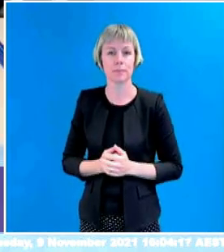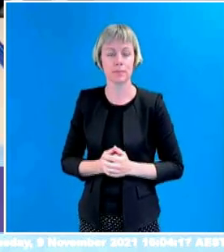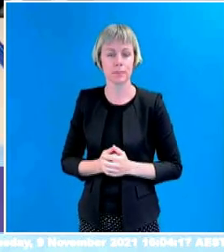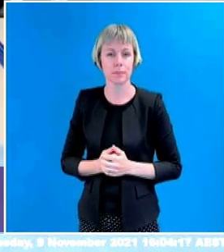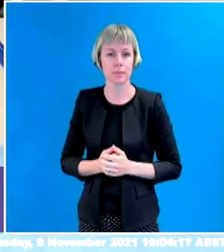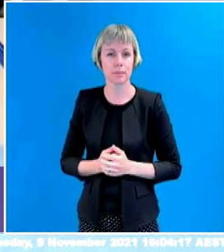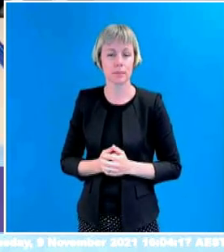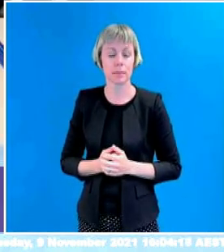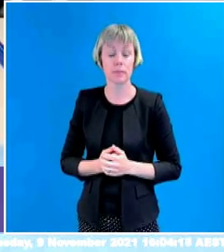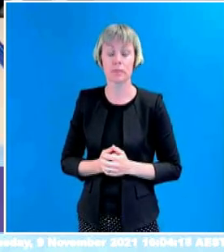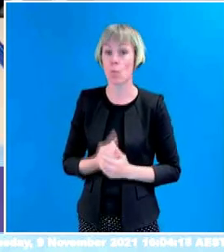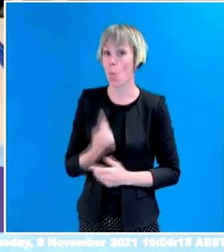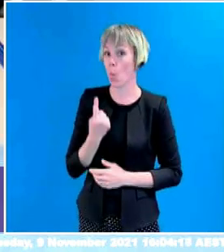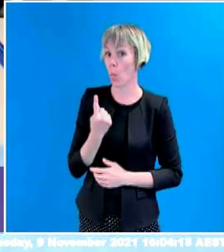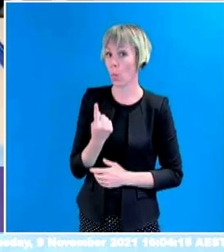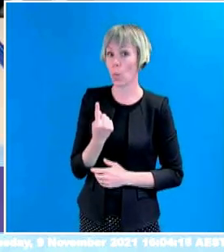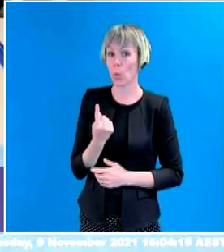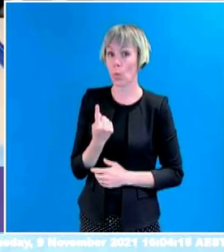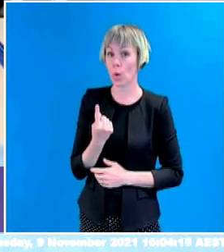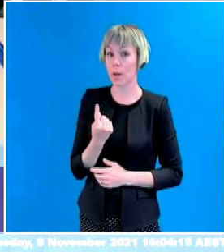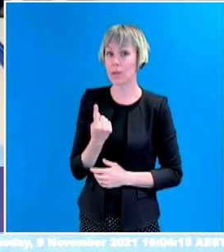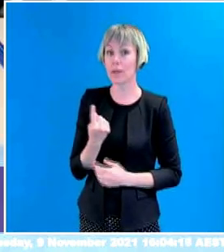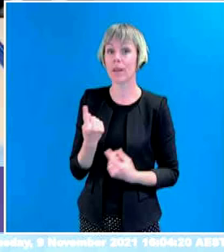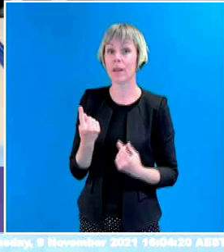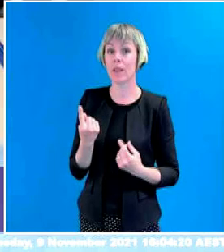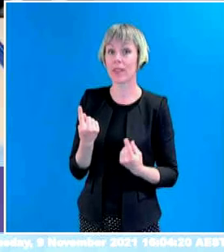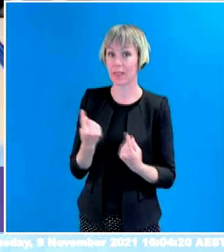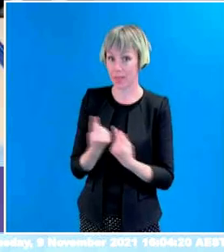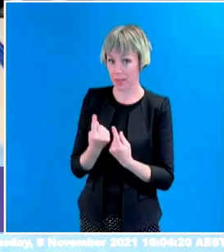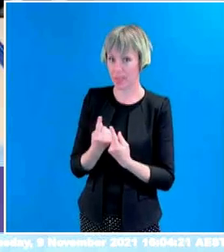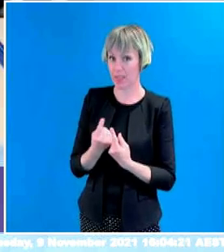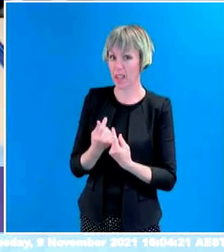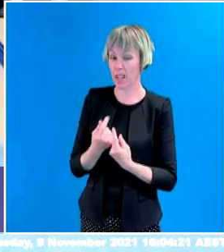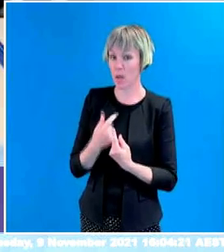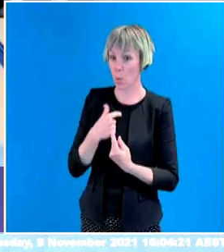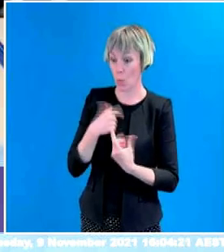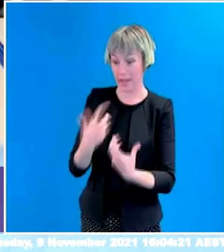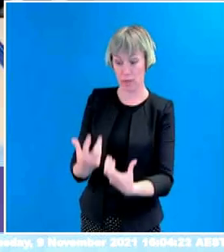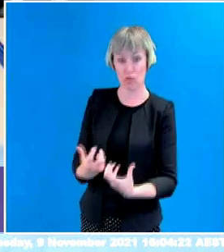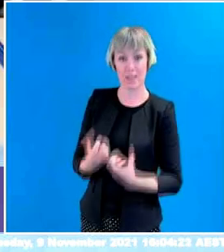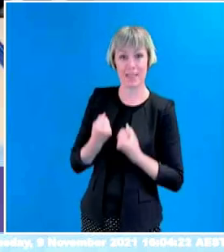One of the pieces of feedback that has been received through the review that